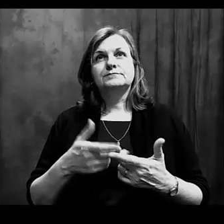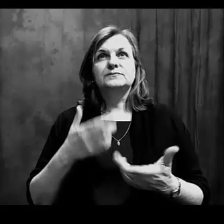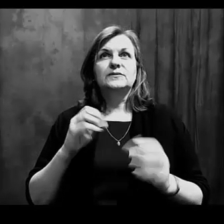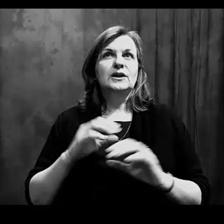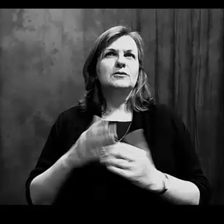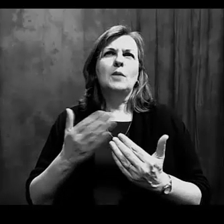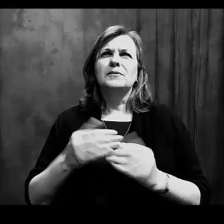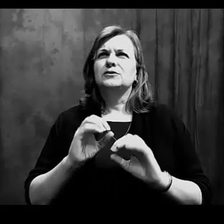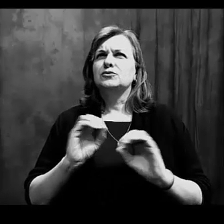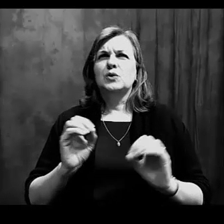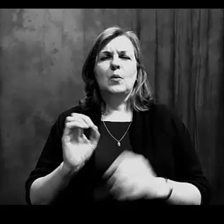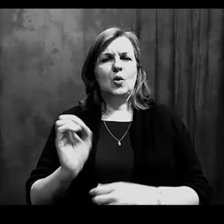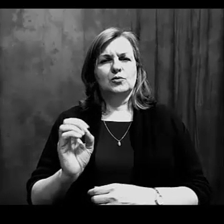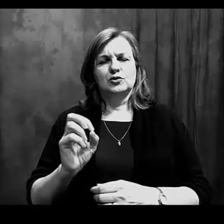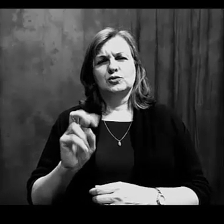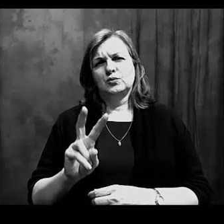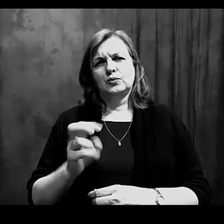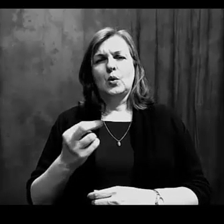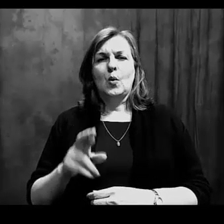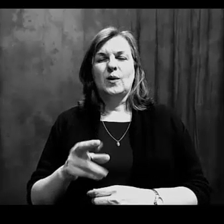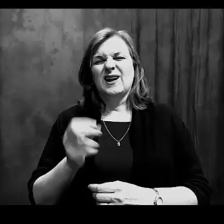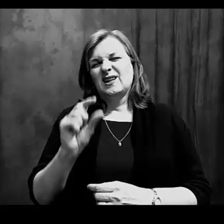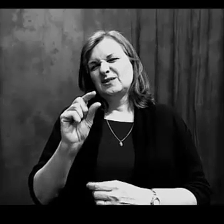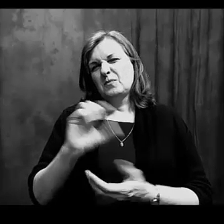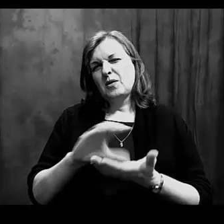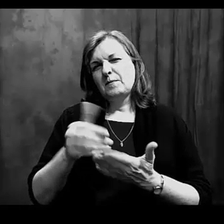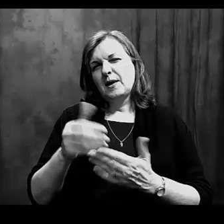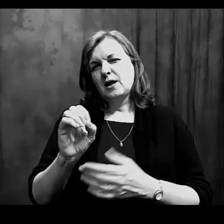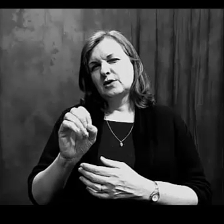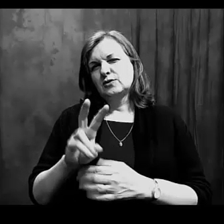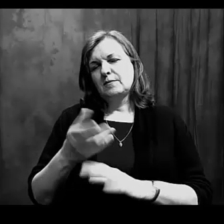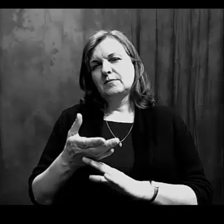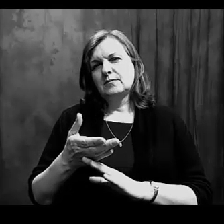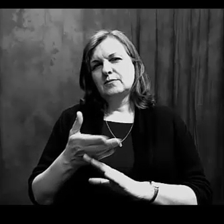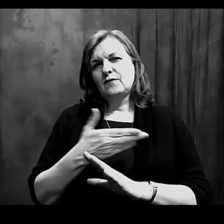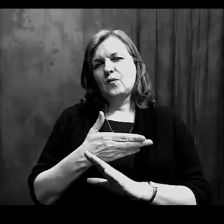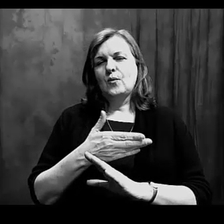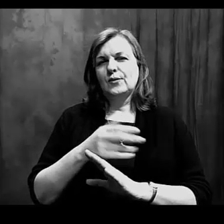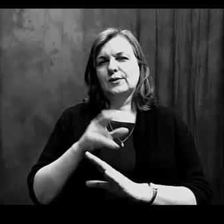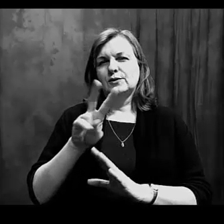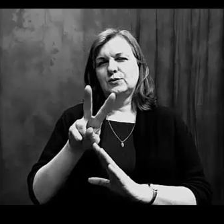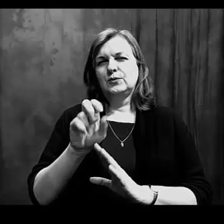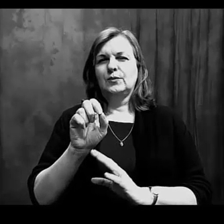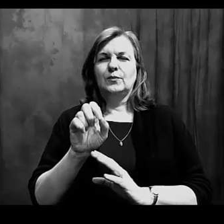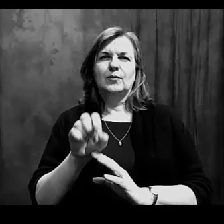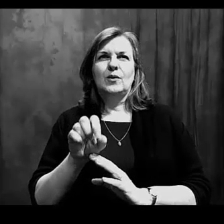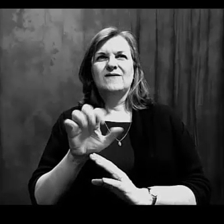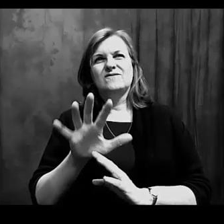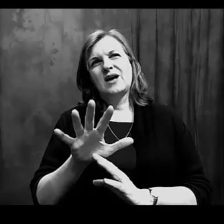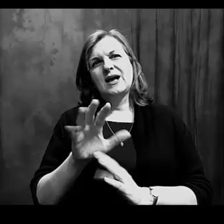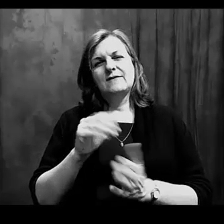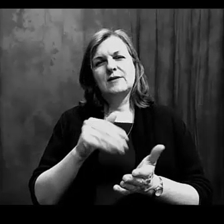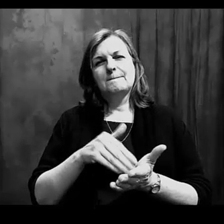essentially no 02 or very little oxygen before about 2 1/2 roughly